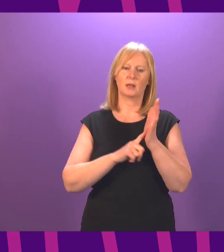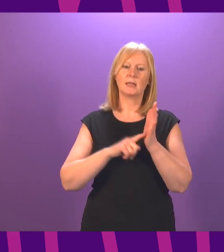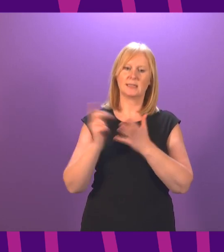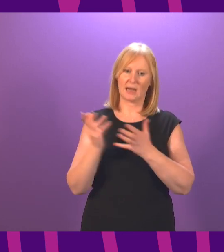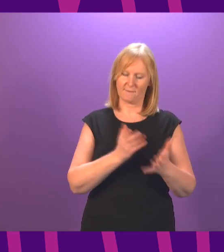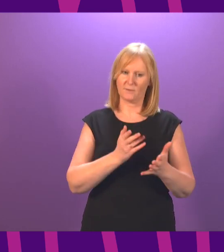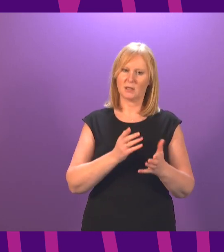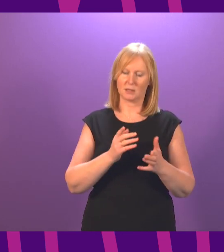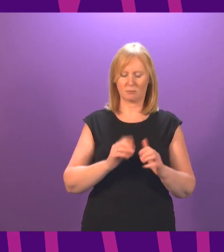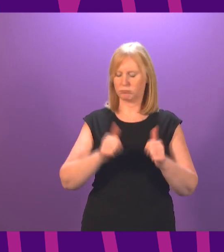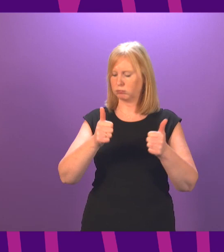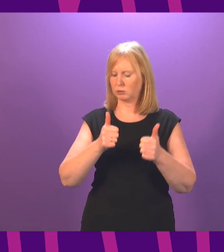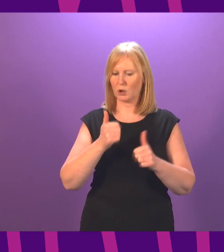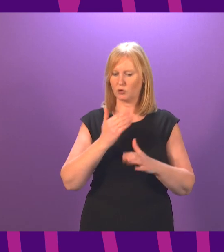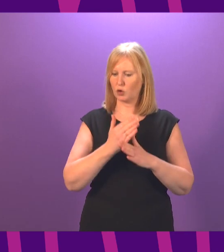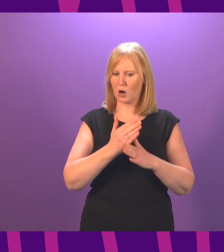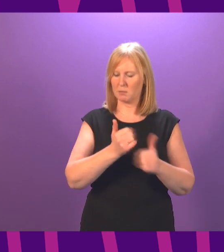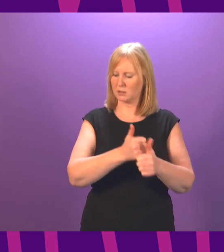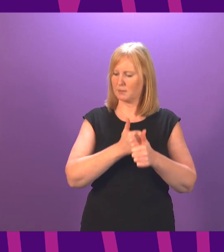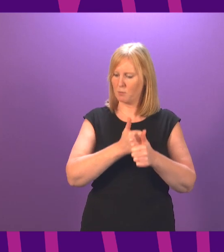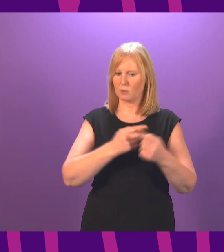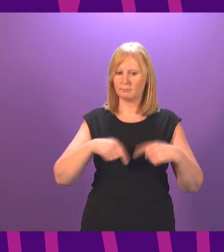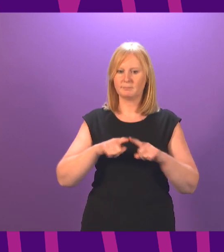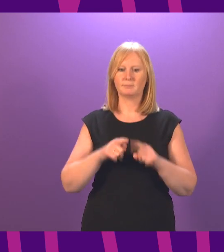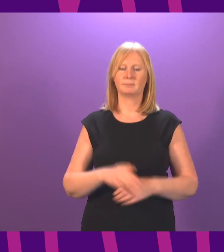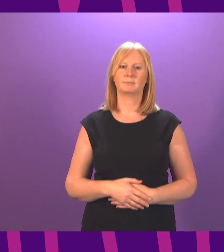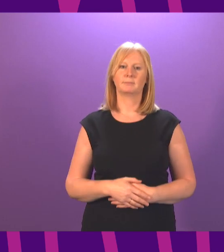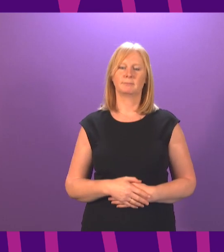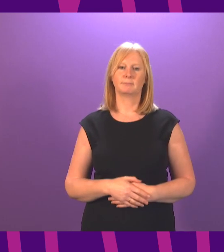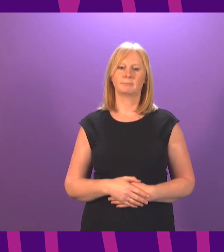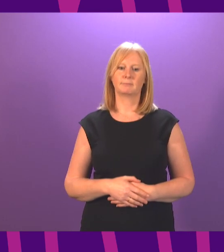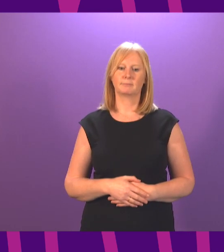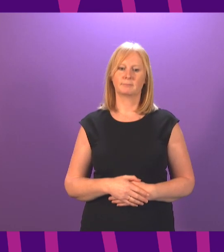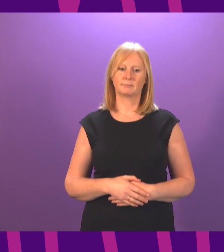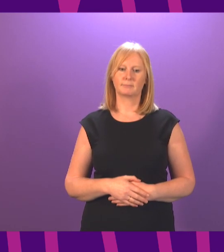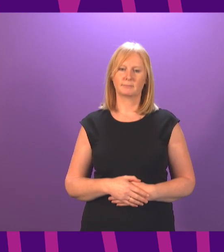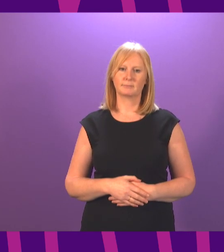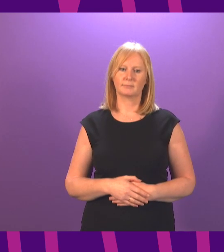do not always get thanked—who have also done a fantastic job in difficult circumstances.